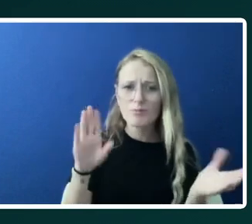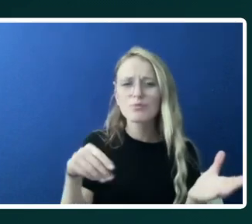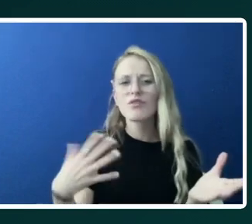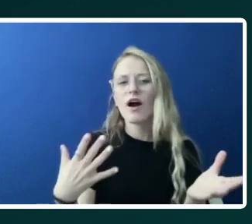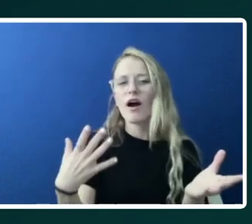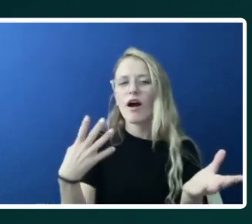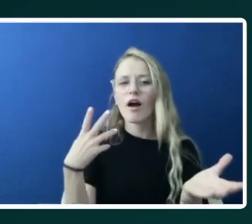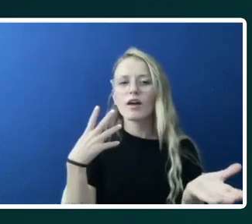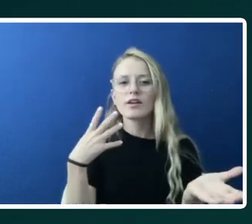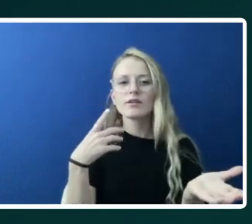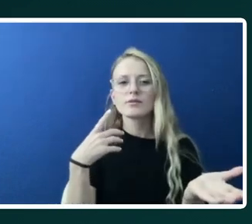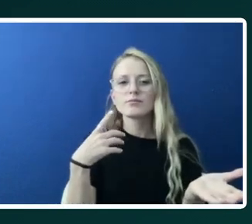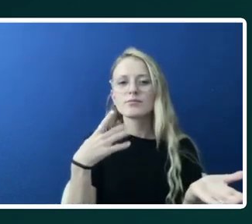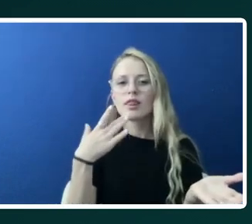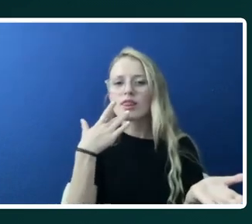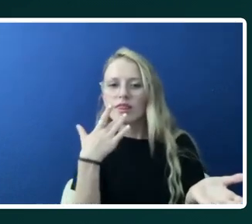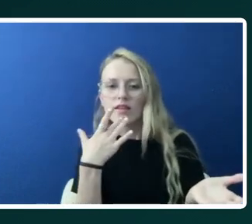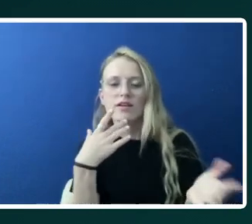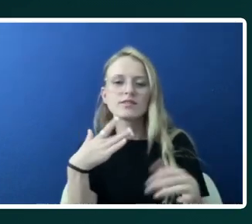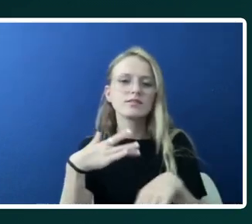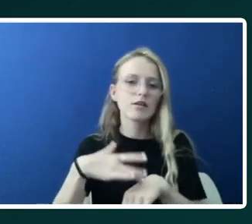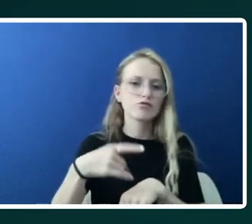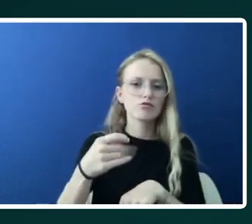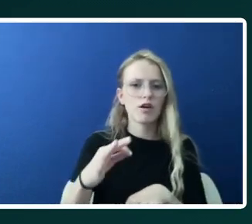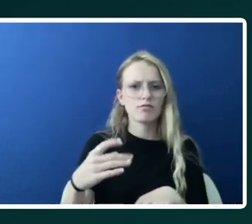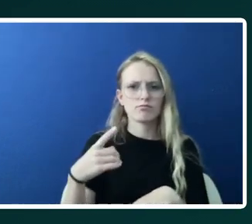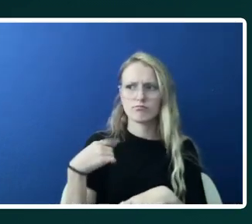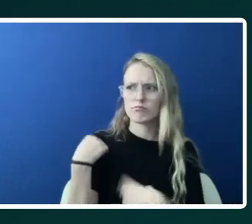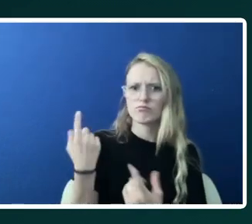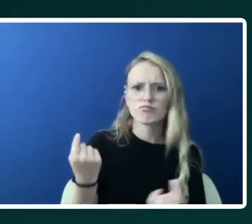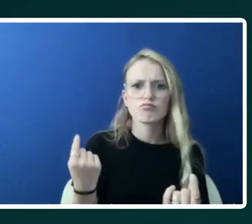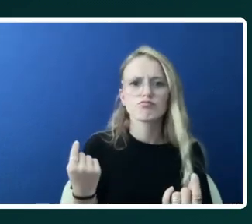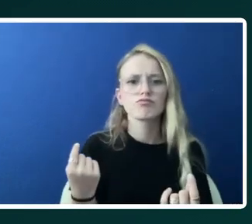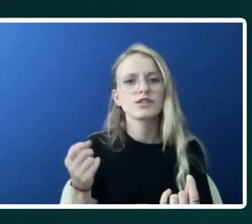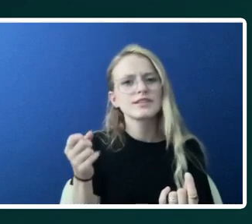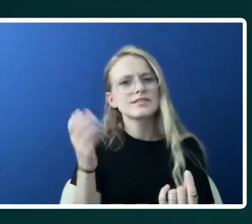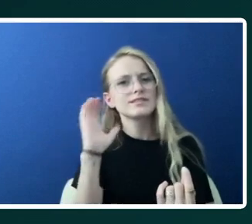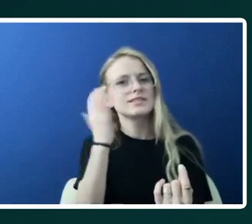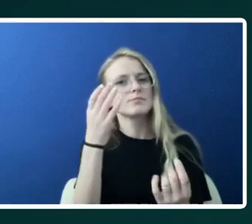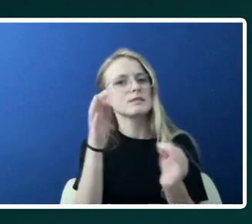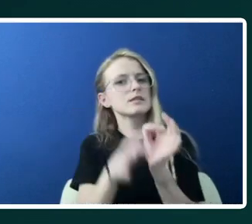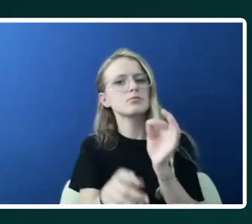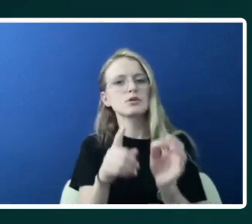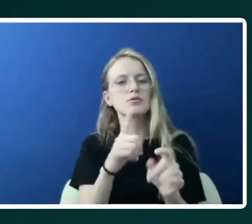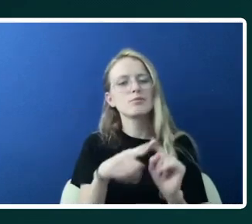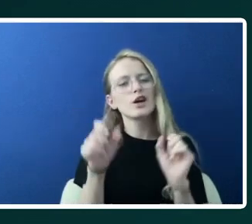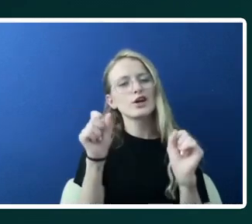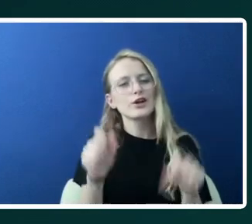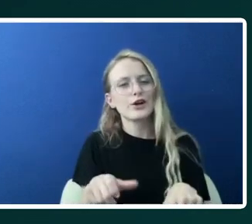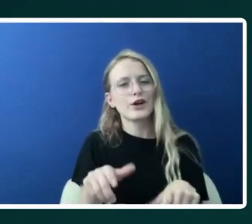It may seem simple, but that could be deceptive. Getting people to talk and share their ideas can